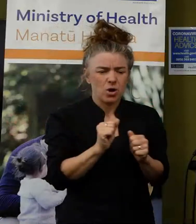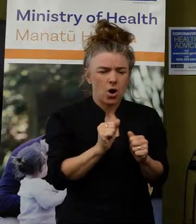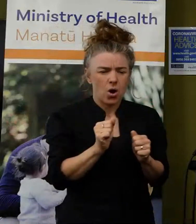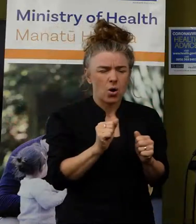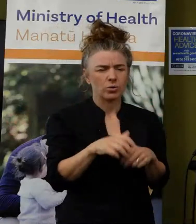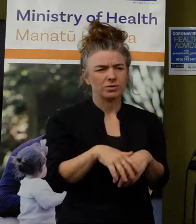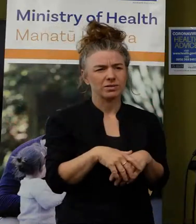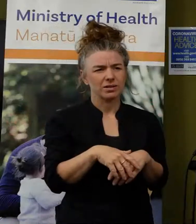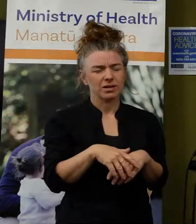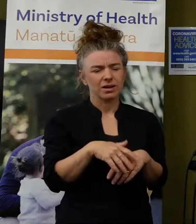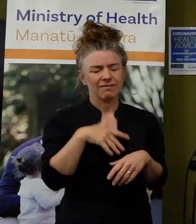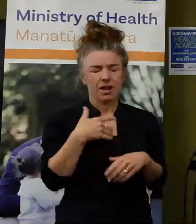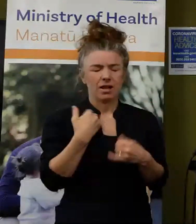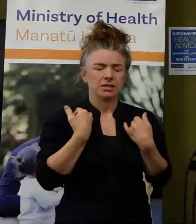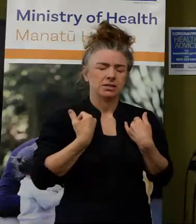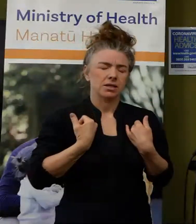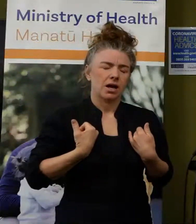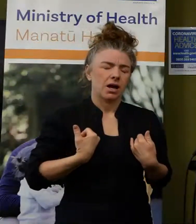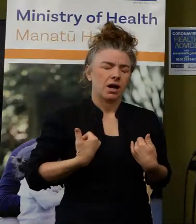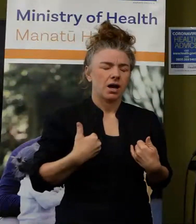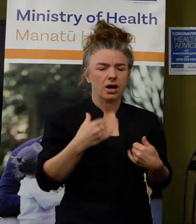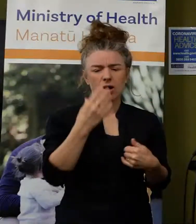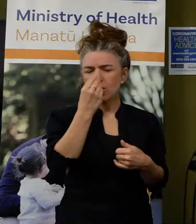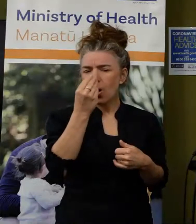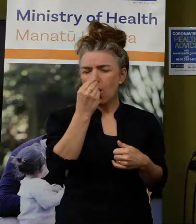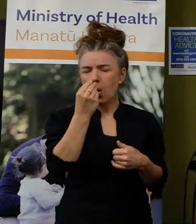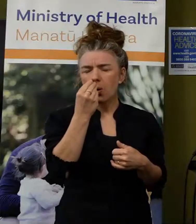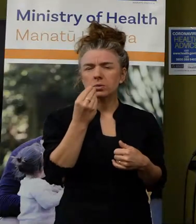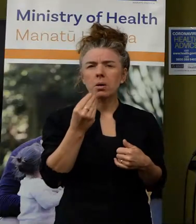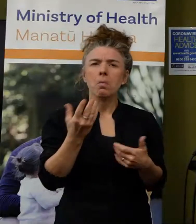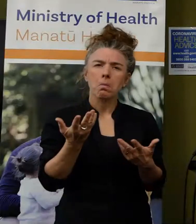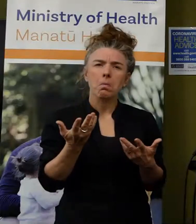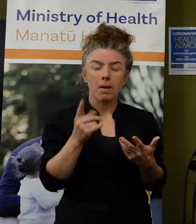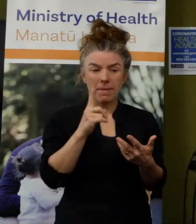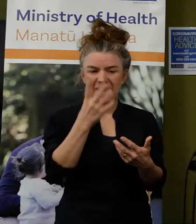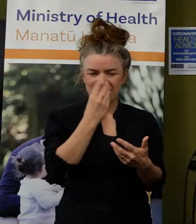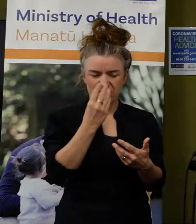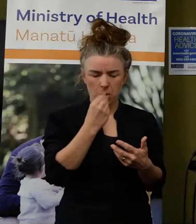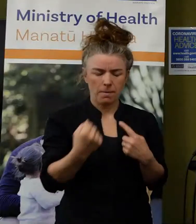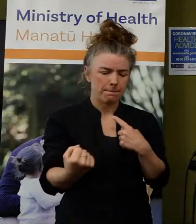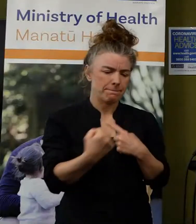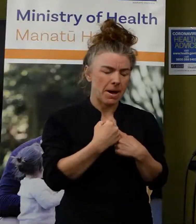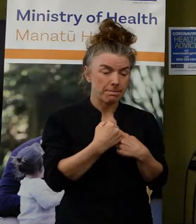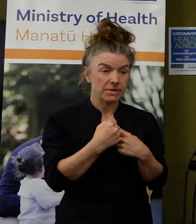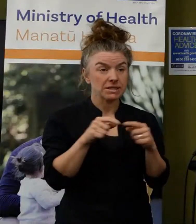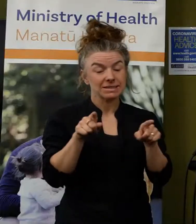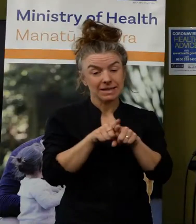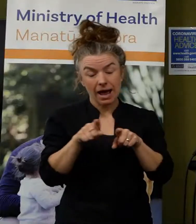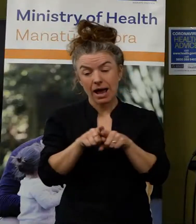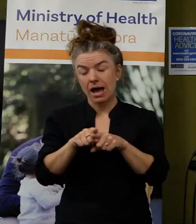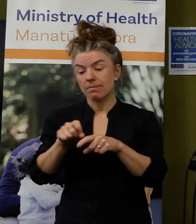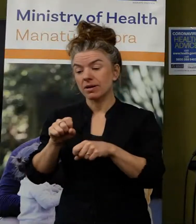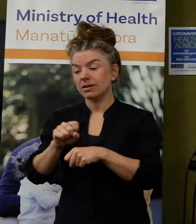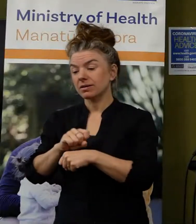feeling very unwell. It's not like having a cold. You know when you've got the flu. And likewise, we've seen the pattern of symptoms with